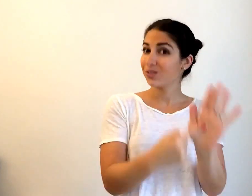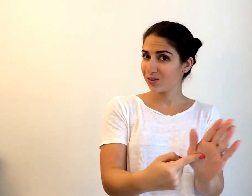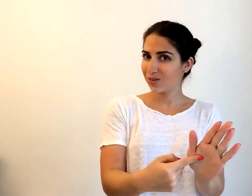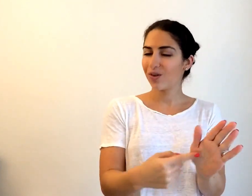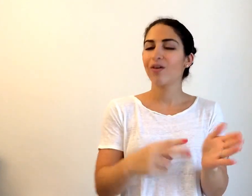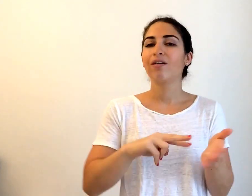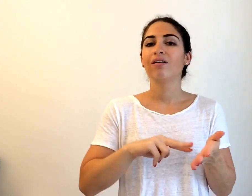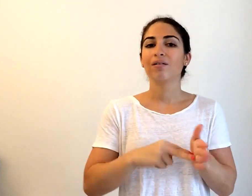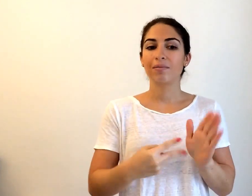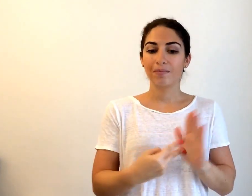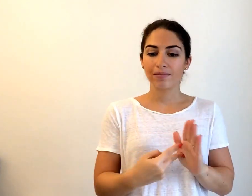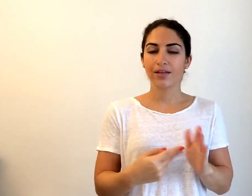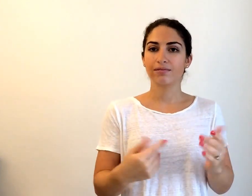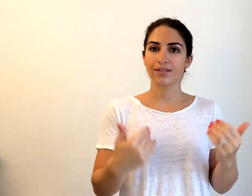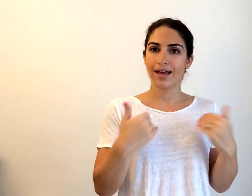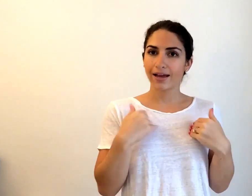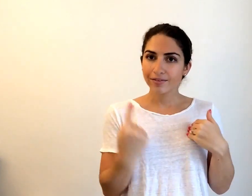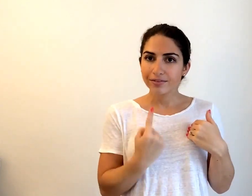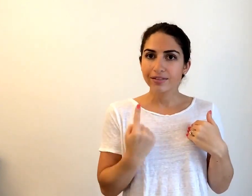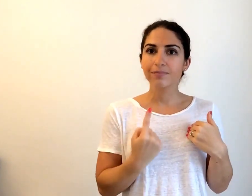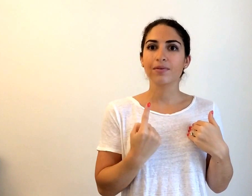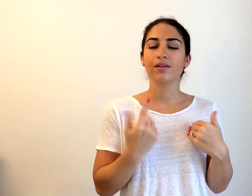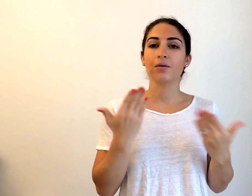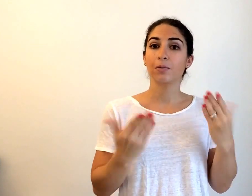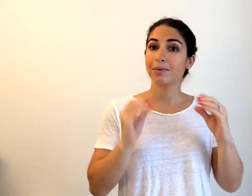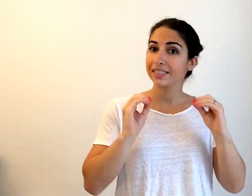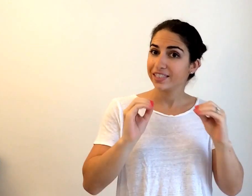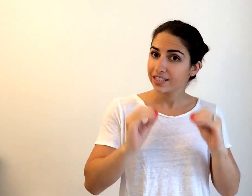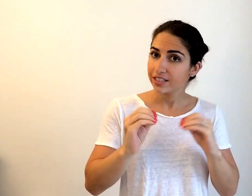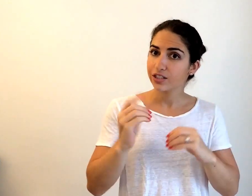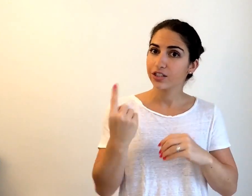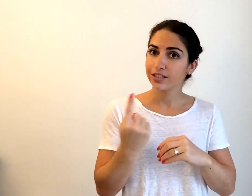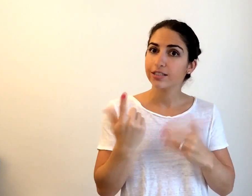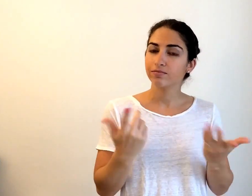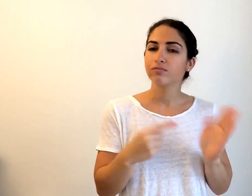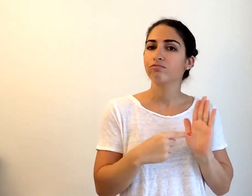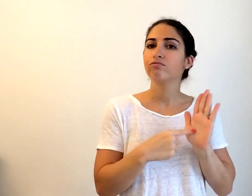similar sign to "SHOW", meaning I have something, or maybe I am teaching